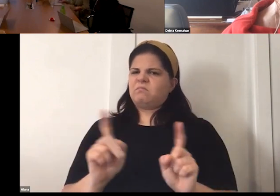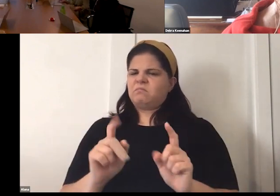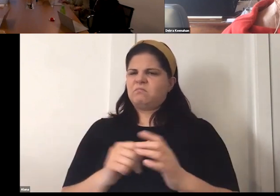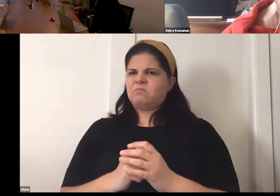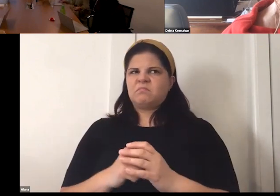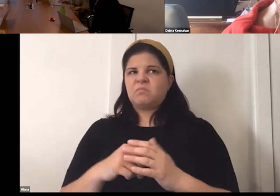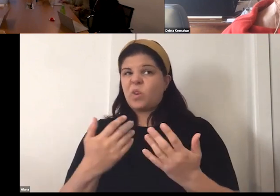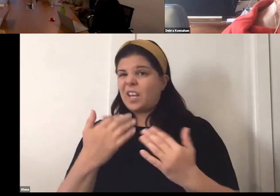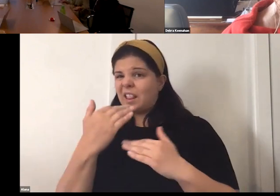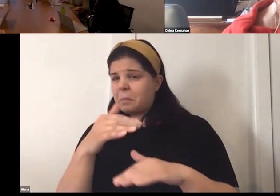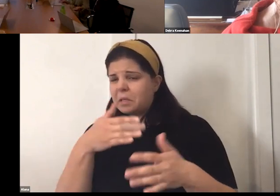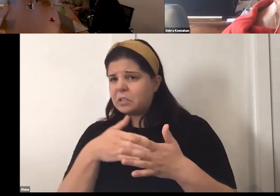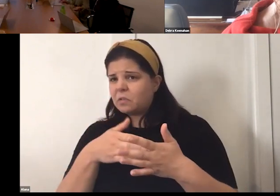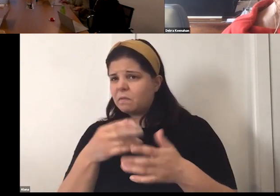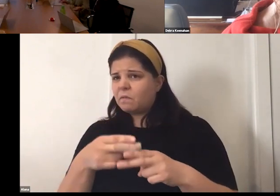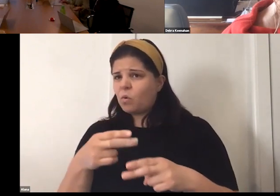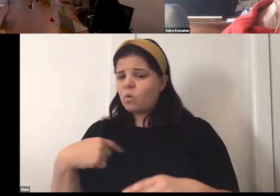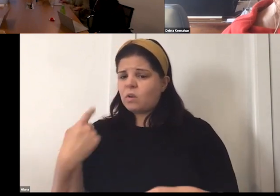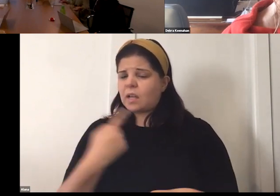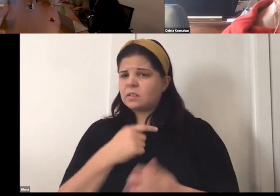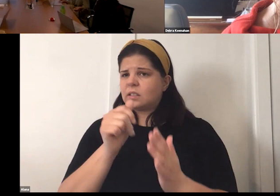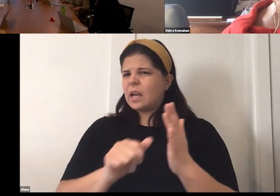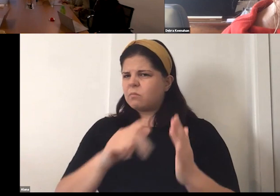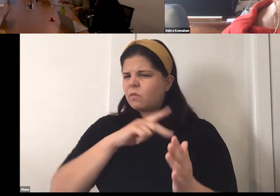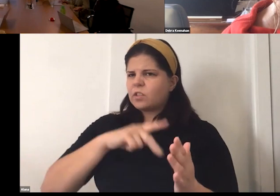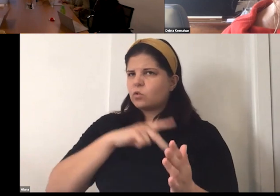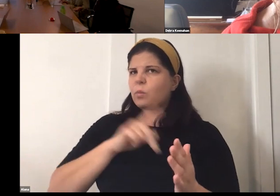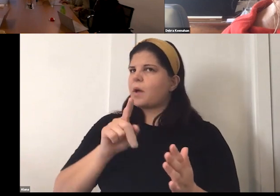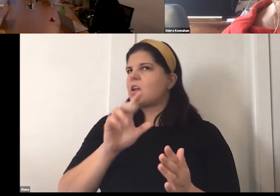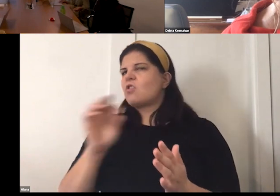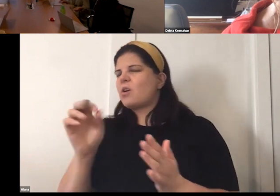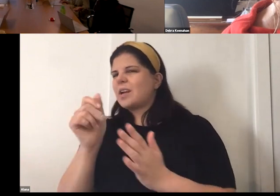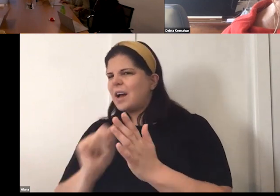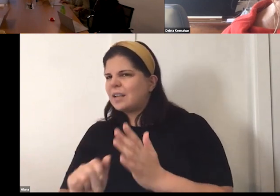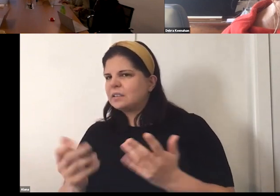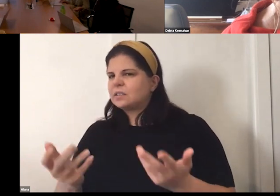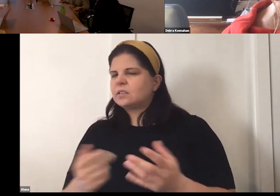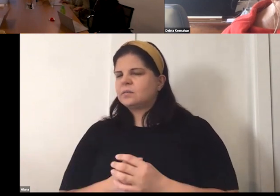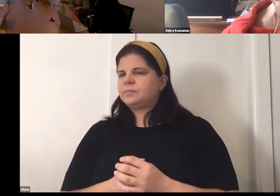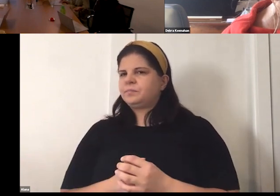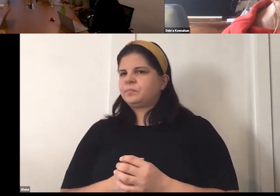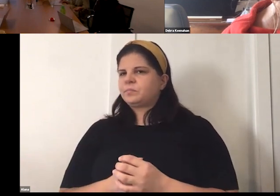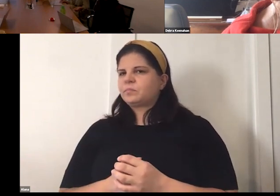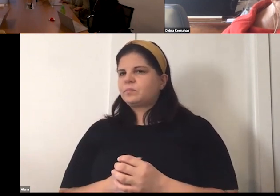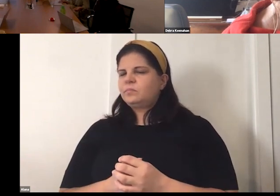this places on arts professionals who are not artists participating in their initiative.